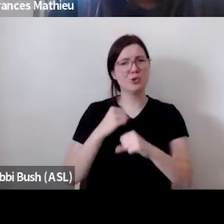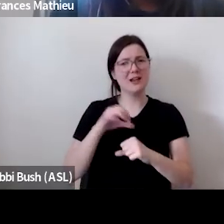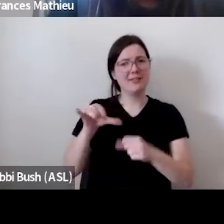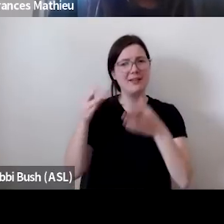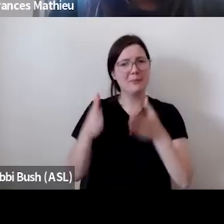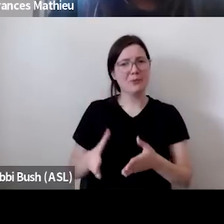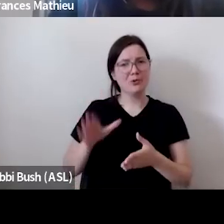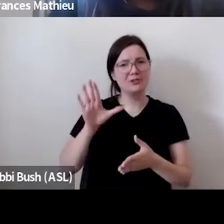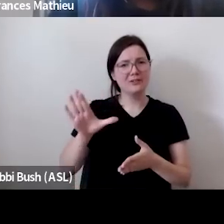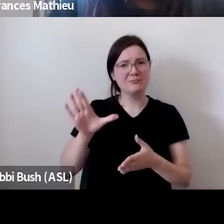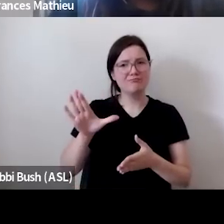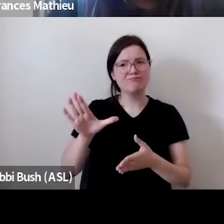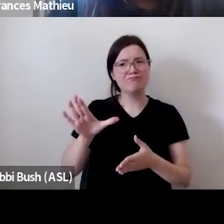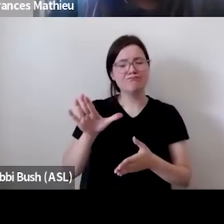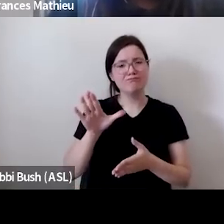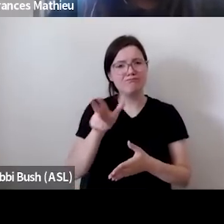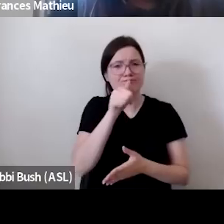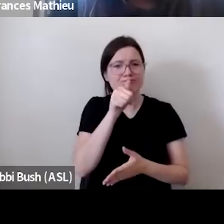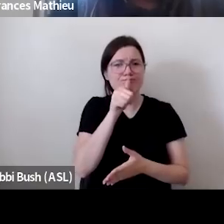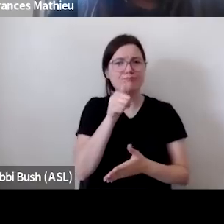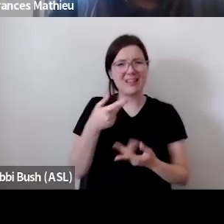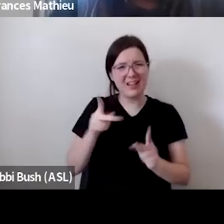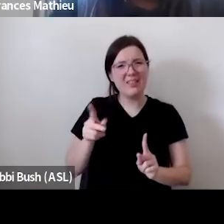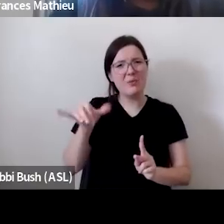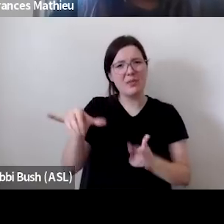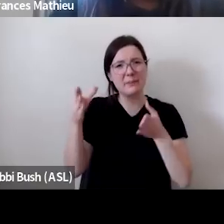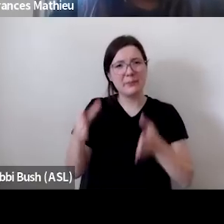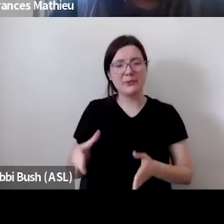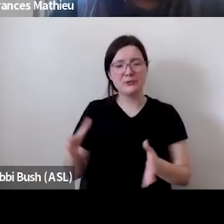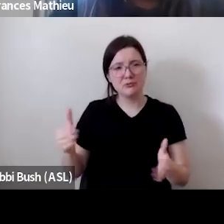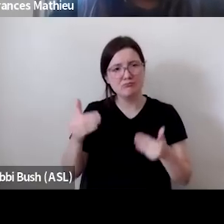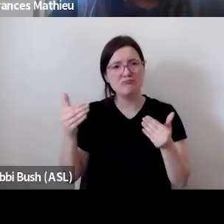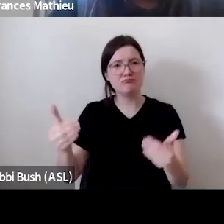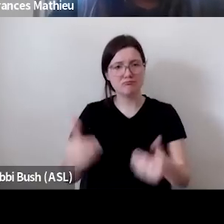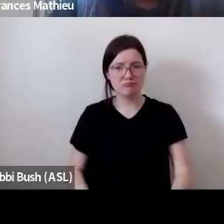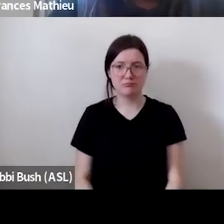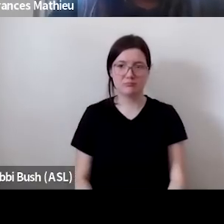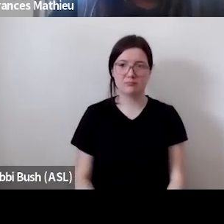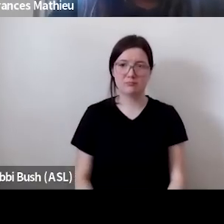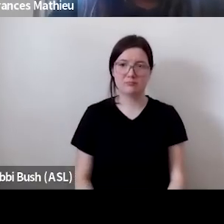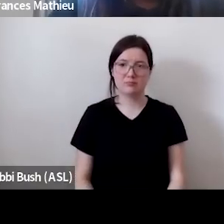to move forward, that can go a long way. However, I also can acknowledge